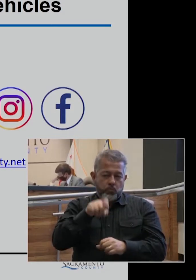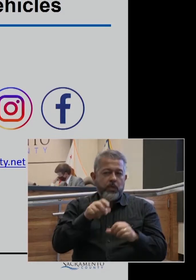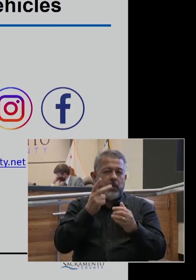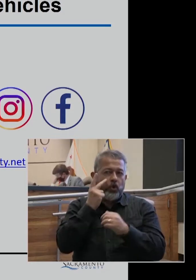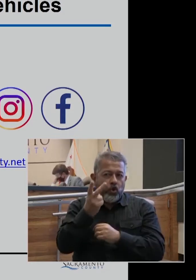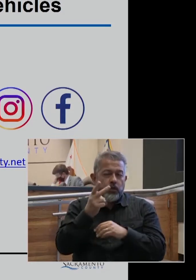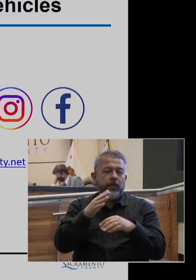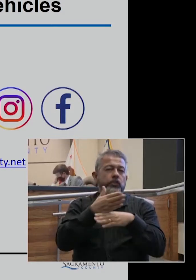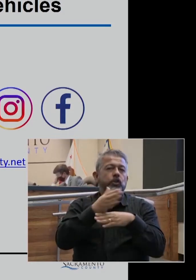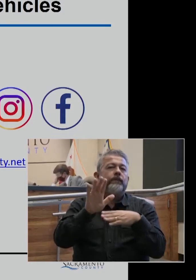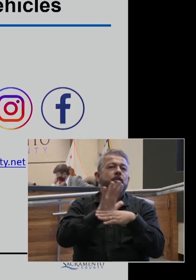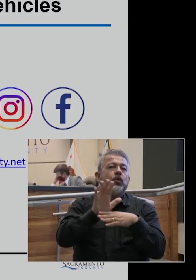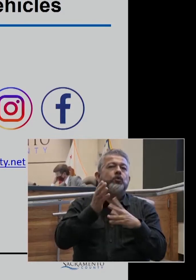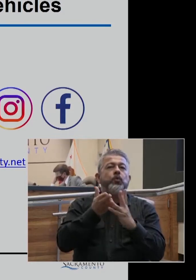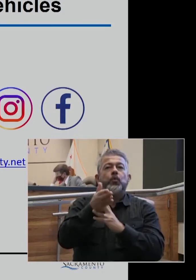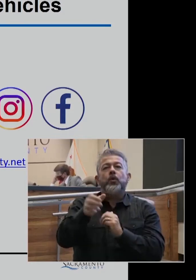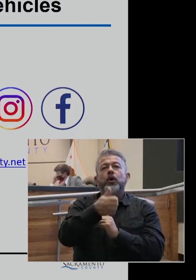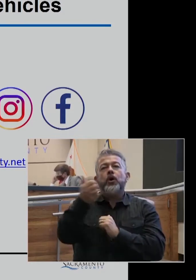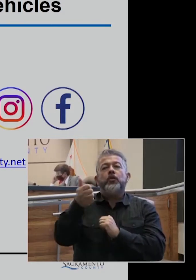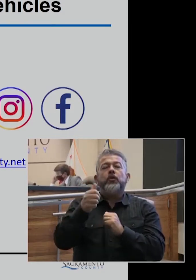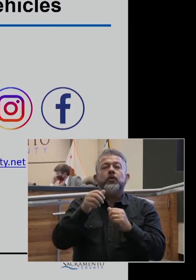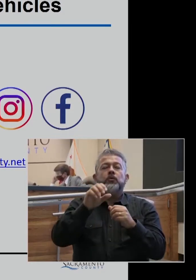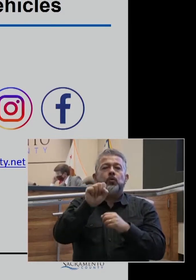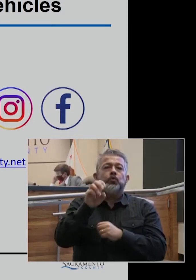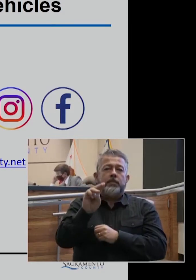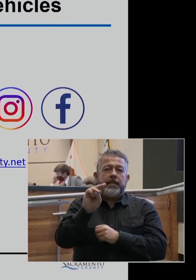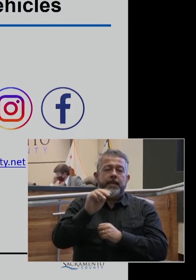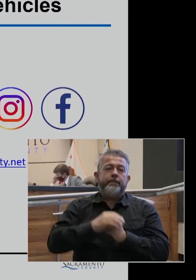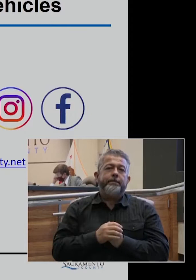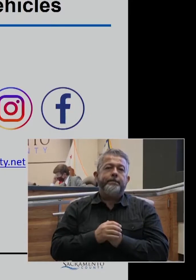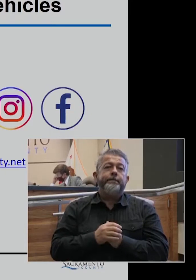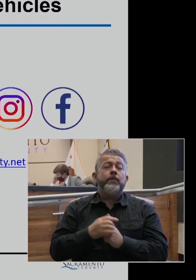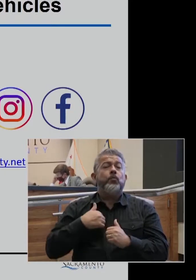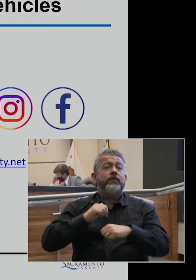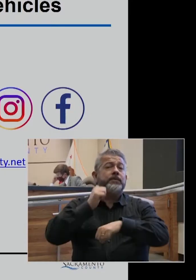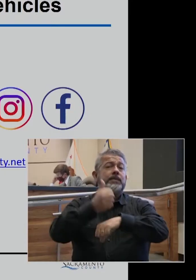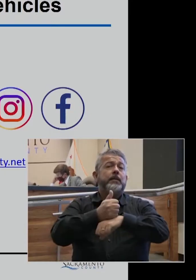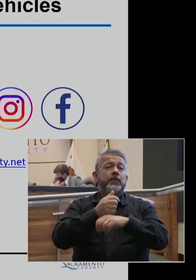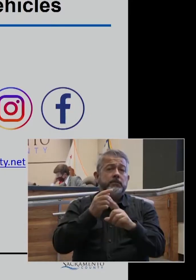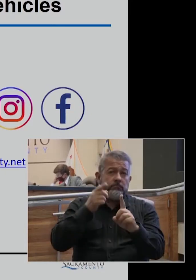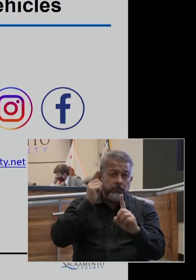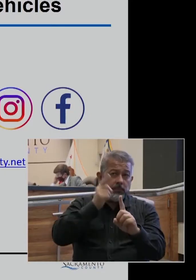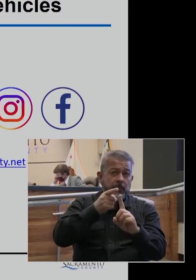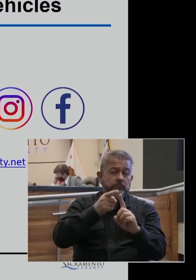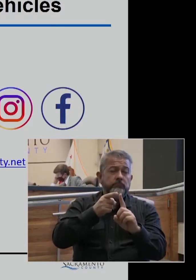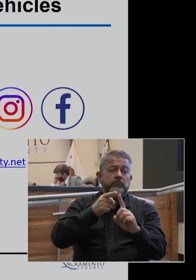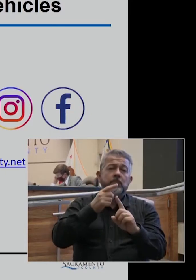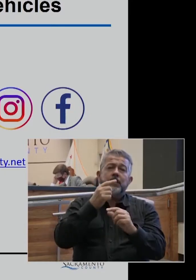CONTENT THIS, IS AN IMPORTANT CONTENT TO SHARE VIDEOS. CONTENT TO SHARE VIDEOS. WE HAVE ESTABLISHED A DEDICATED WE HAVE ESTABLISHED A DEDICATED E-MAIL TO RECEIVE FEED BACK AND